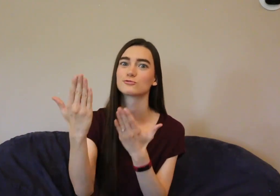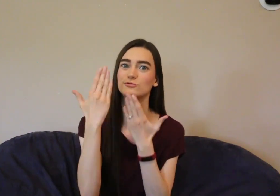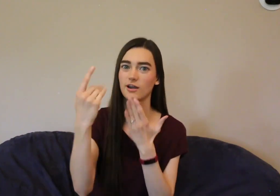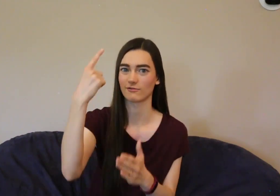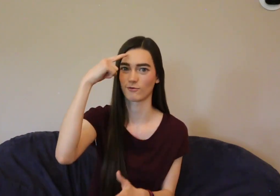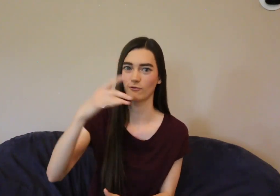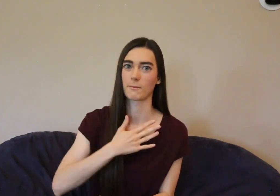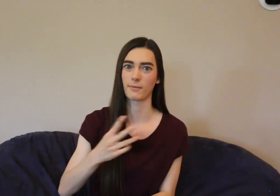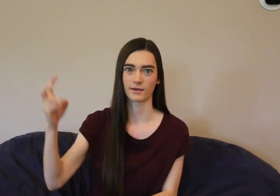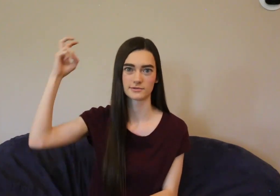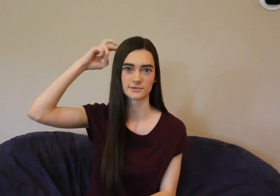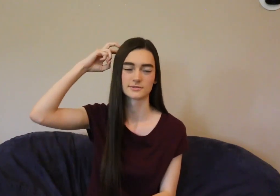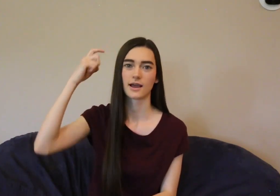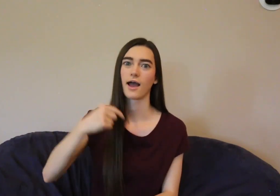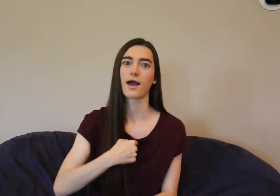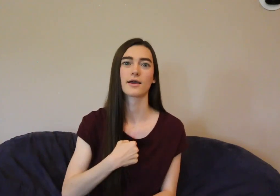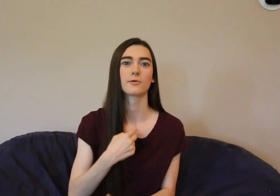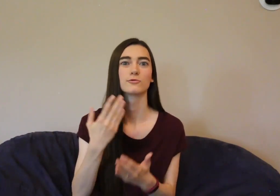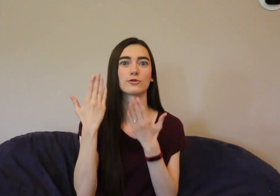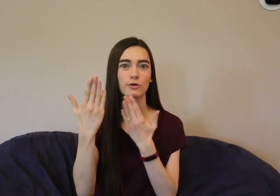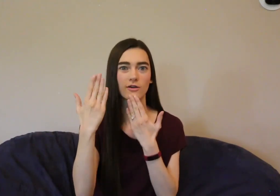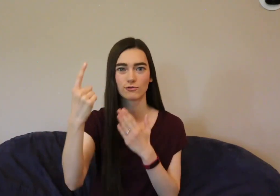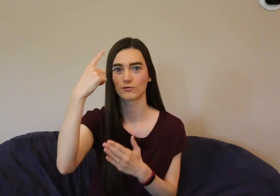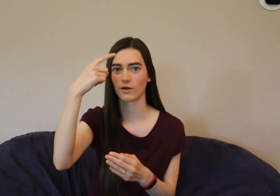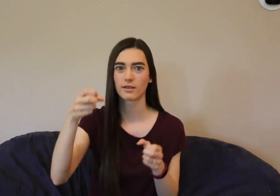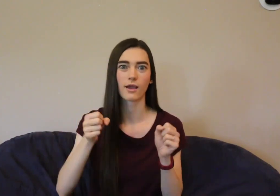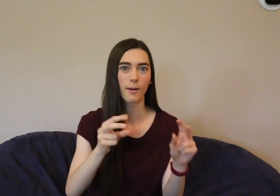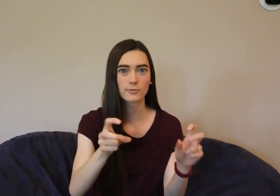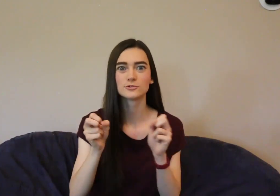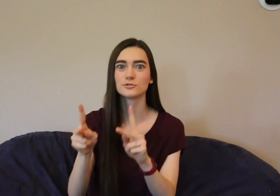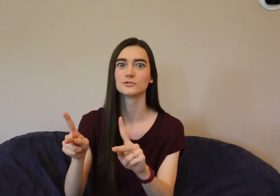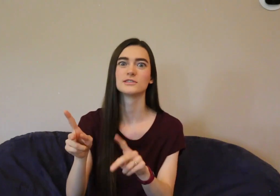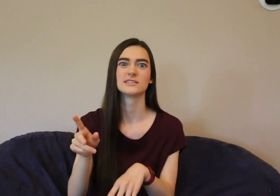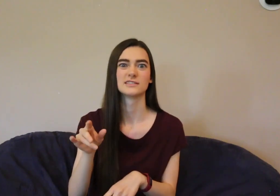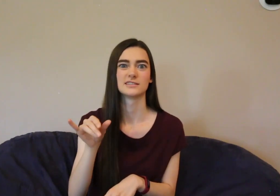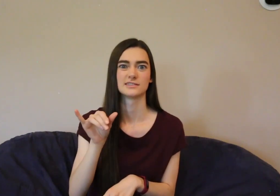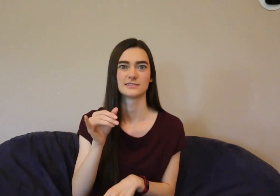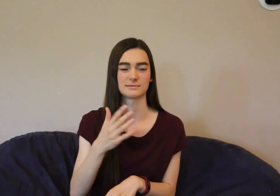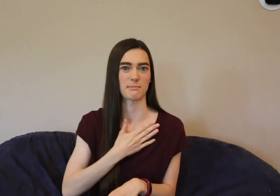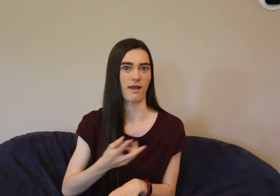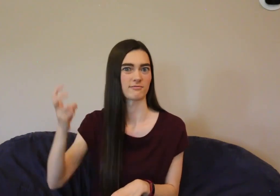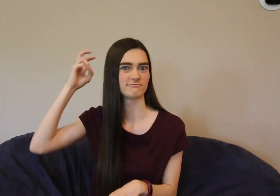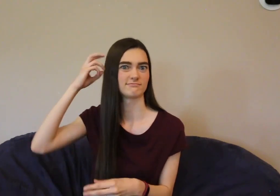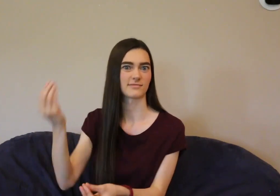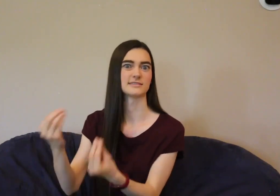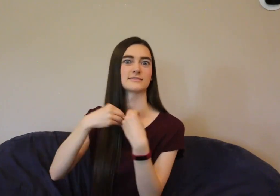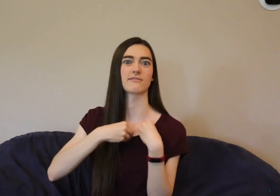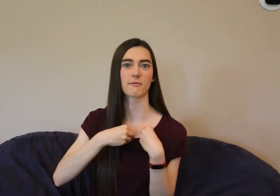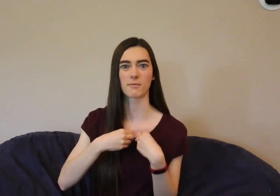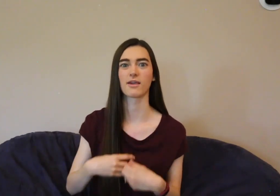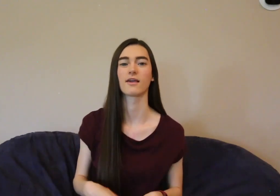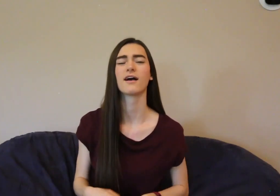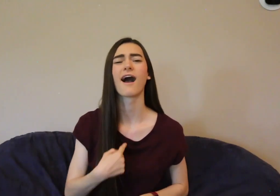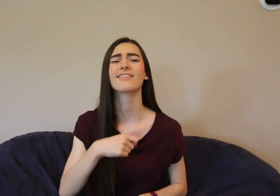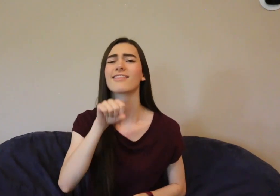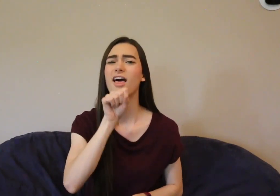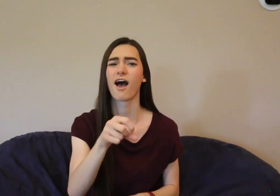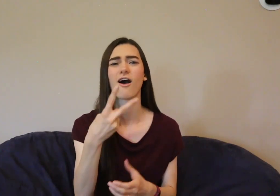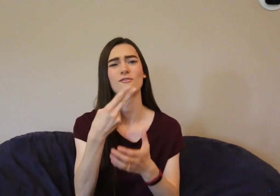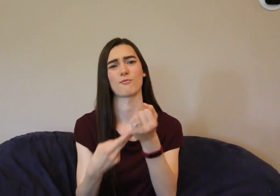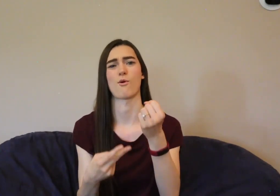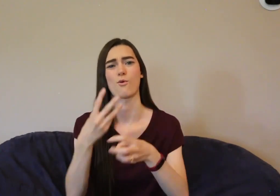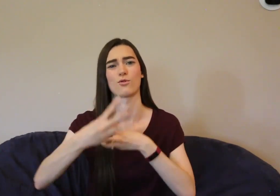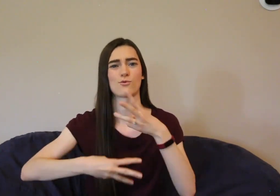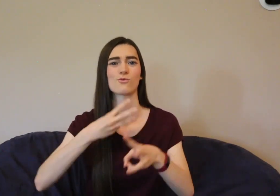I'm so grateful for my cochlear implant. I'm grateful for the opportunities that it has given me.